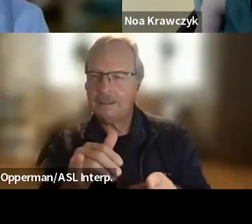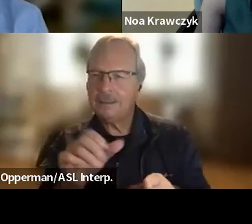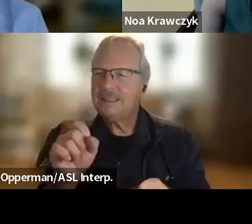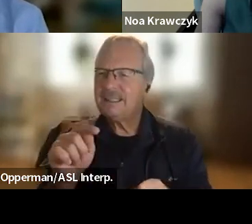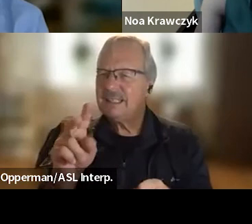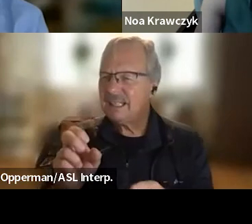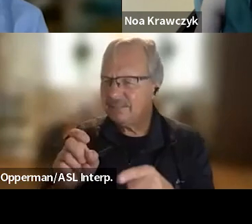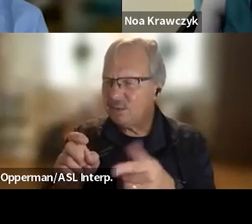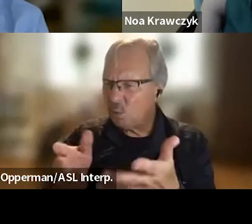Yeah.